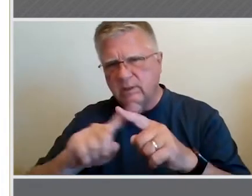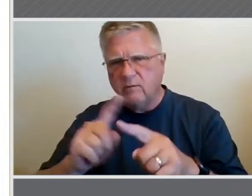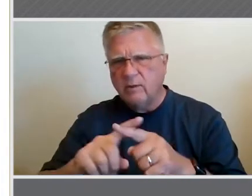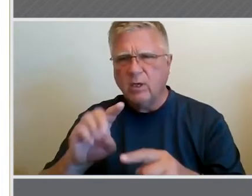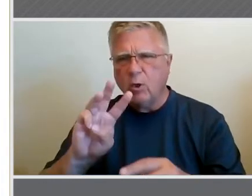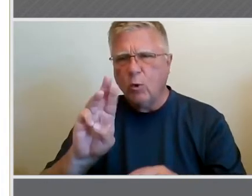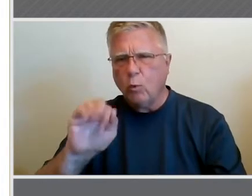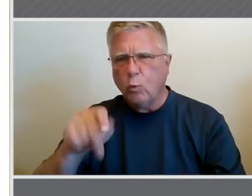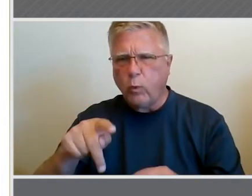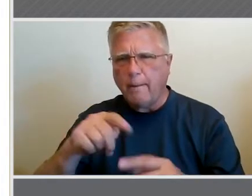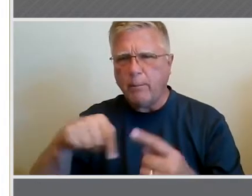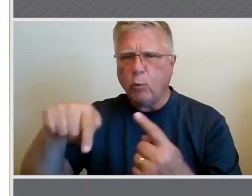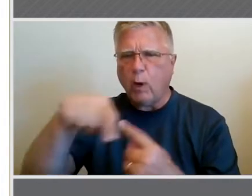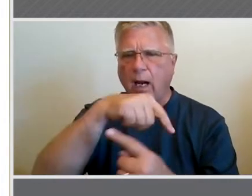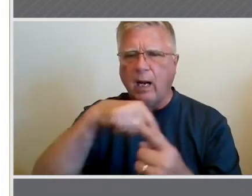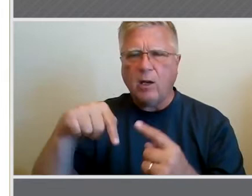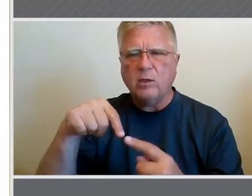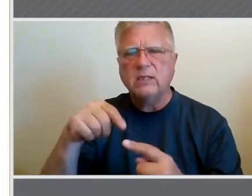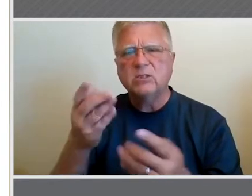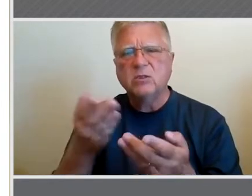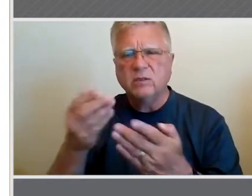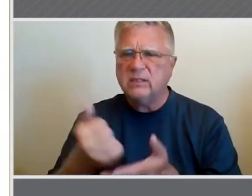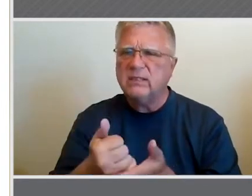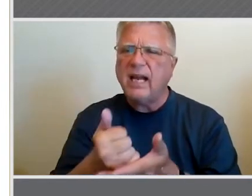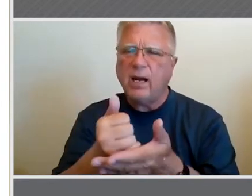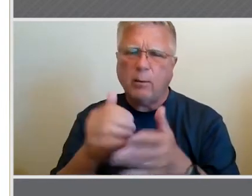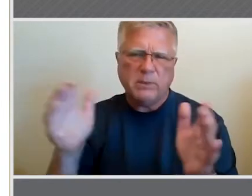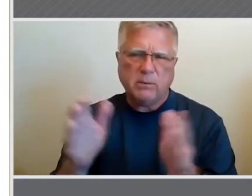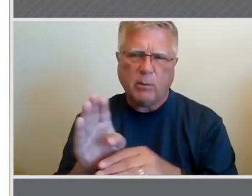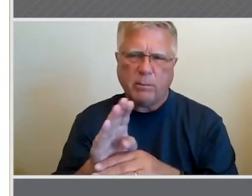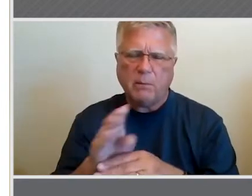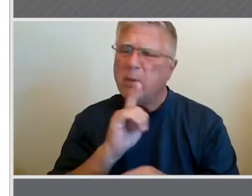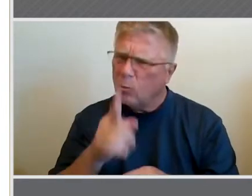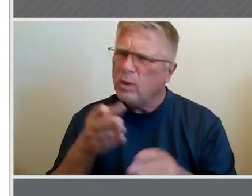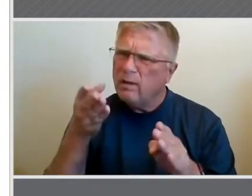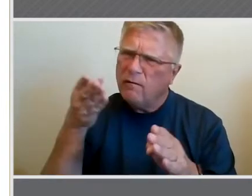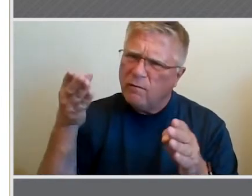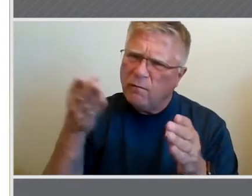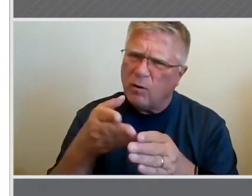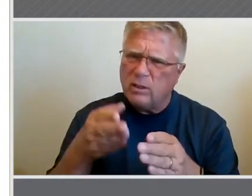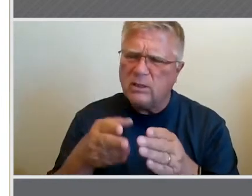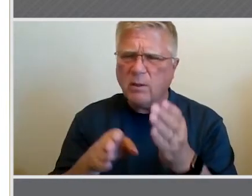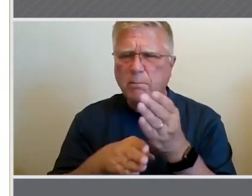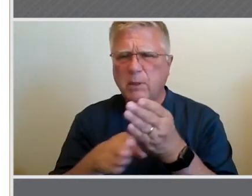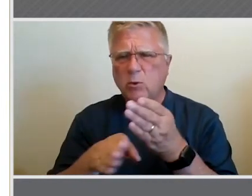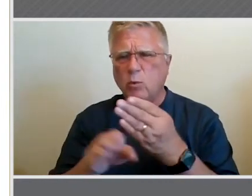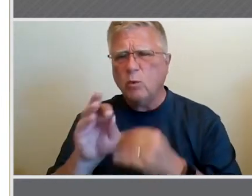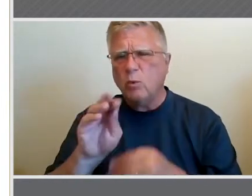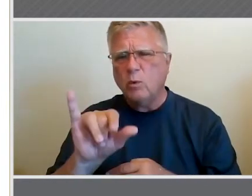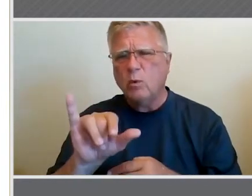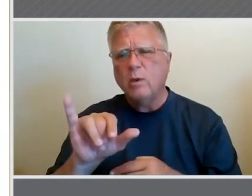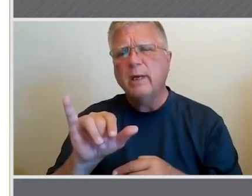services to accelerate, small businesses are really focused on minority women led businesses in fact that I know a gallery on pen and these liberty.